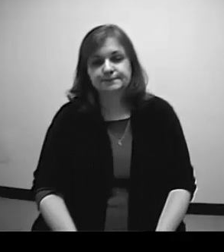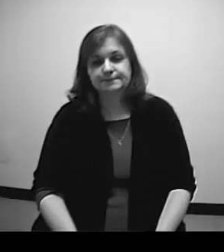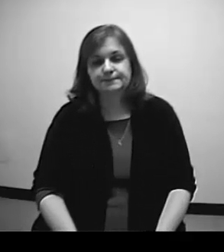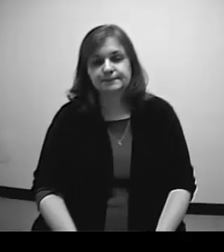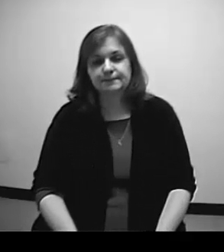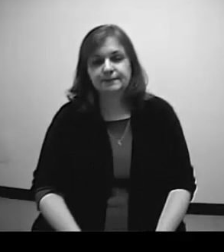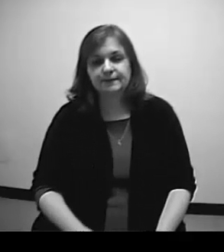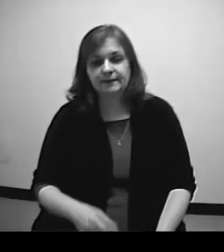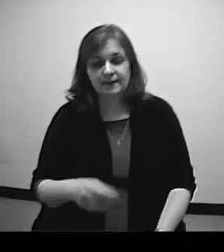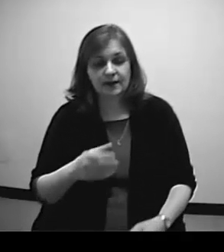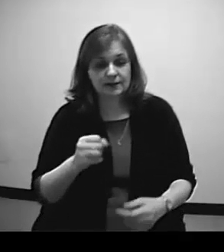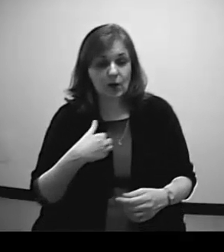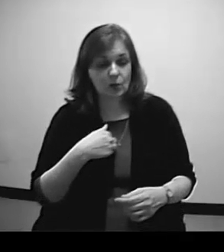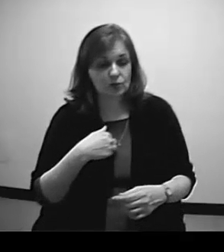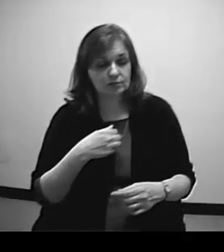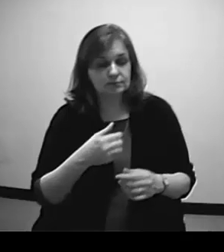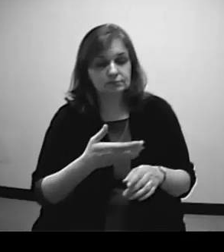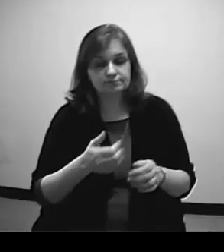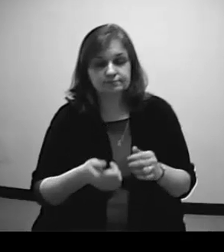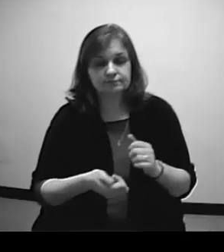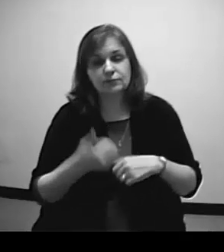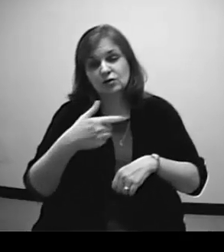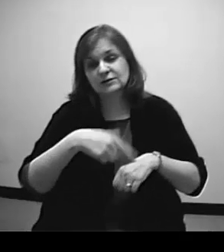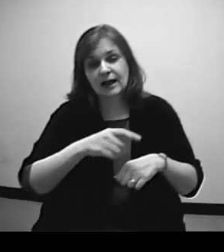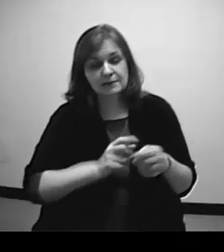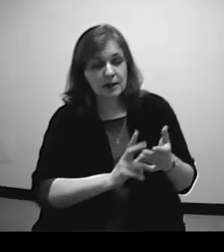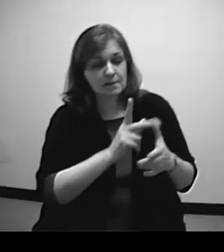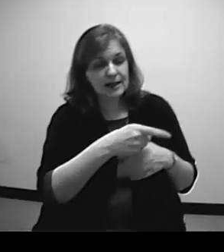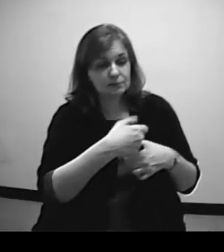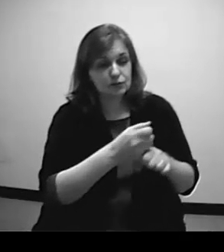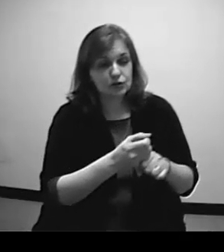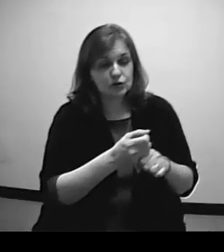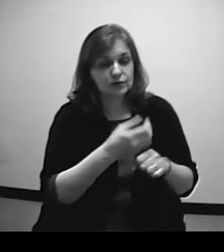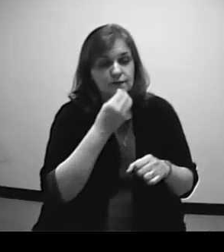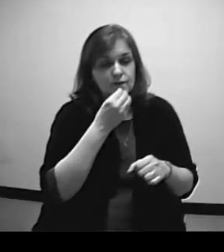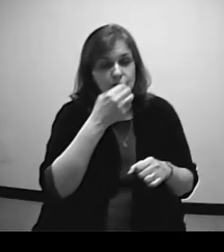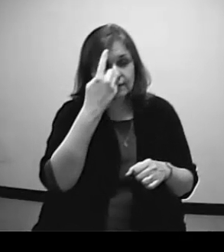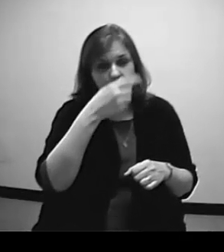look at plants as producing food for organisms such as cows